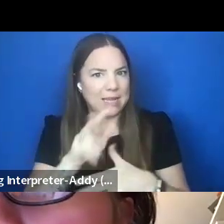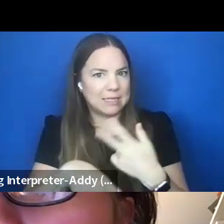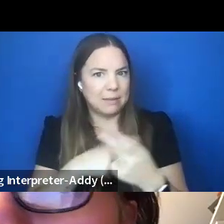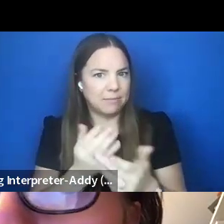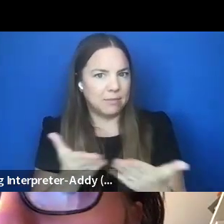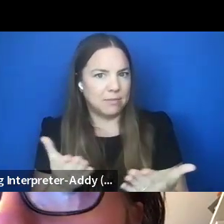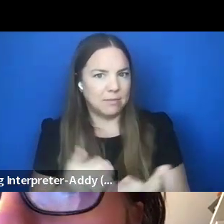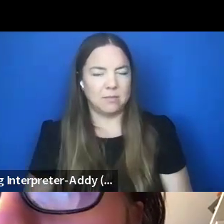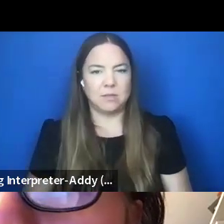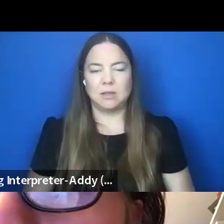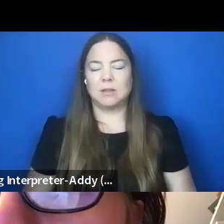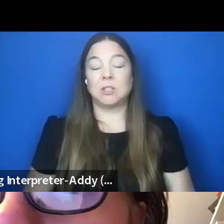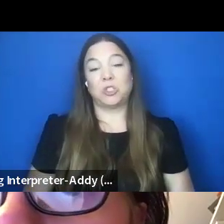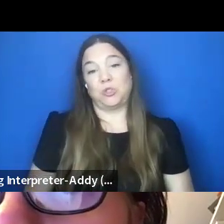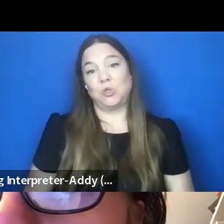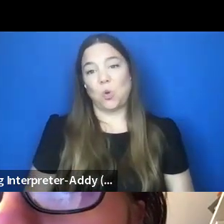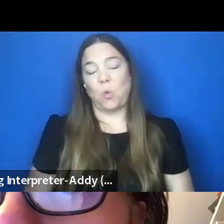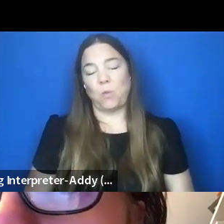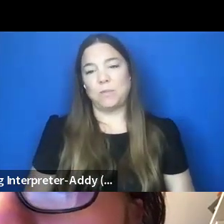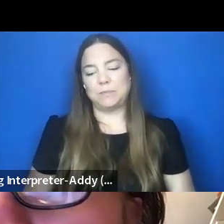Brooke Wilson: and so Brooke Wilson: that was good